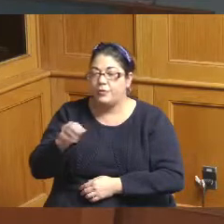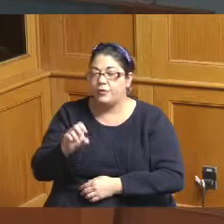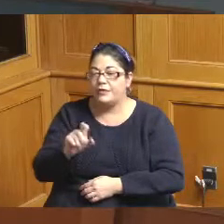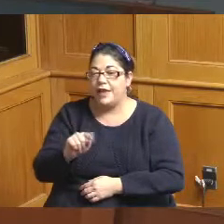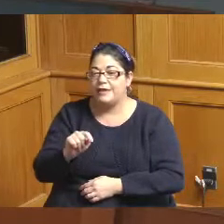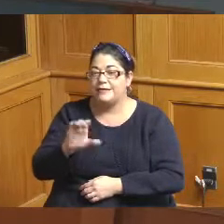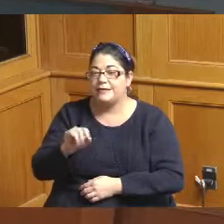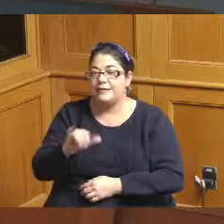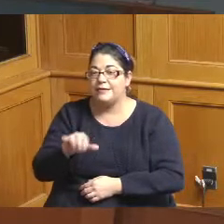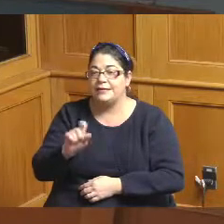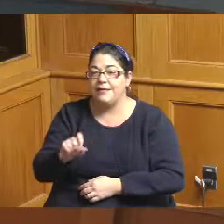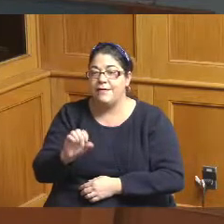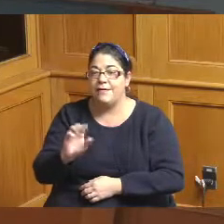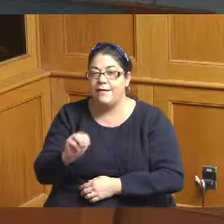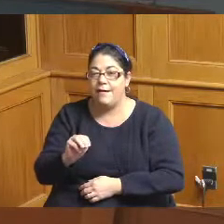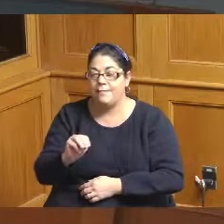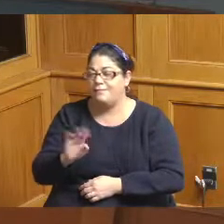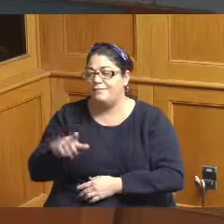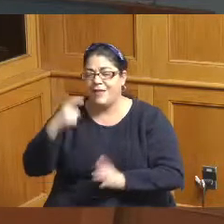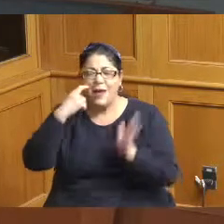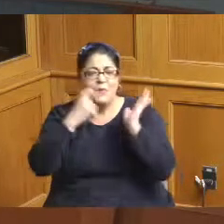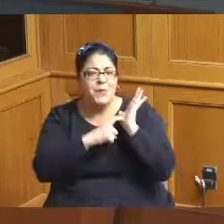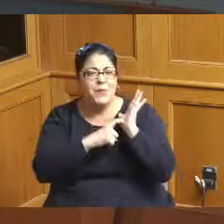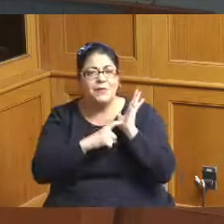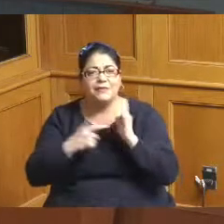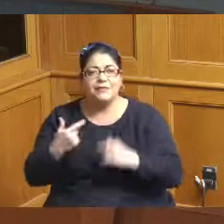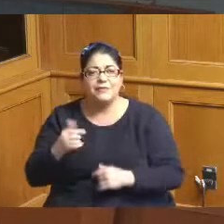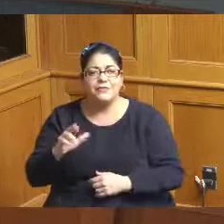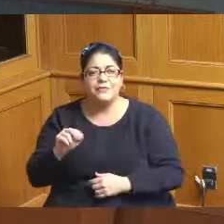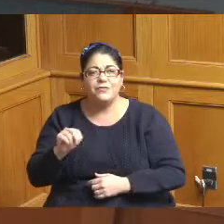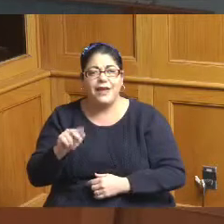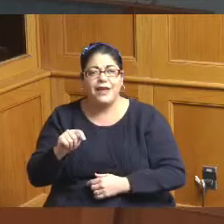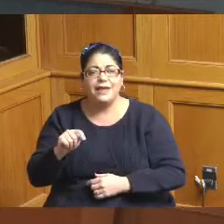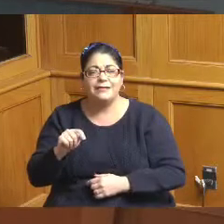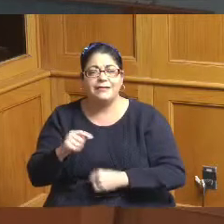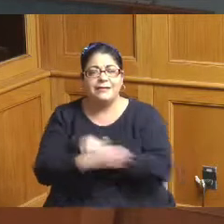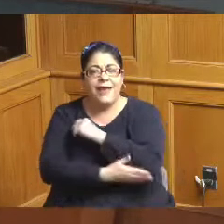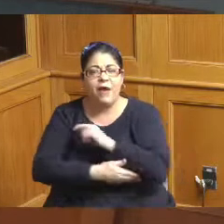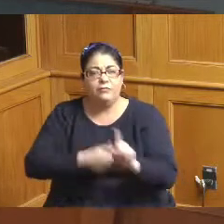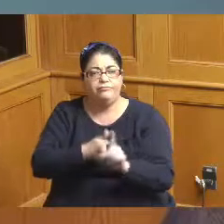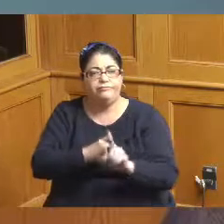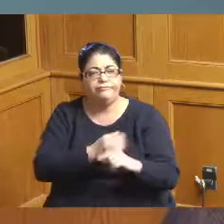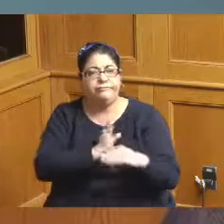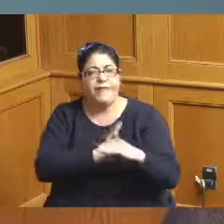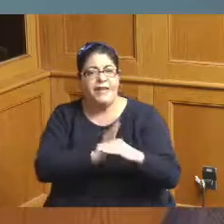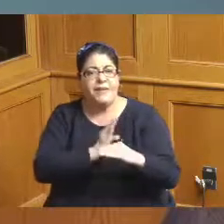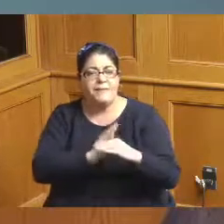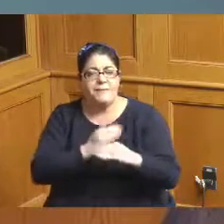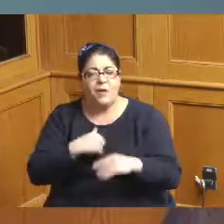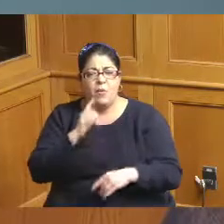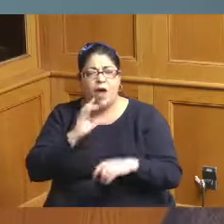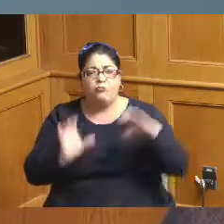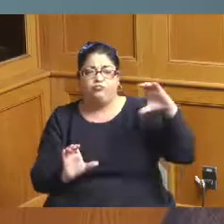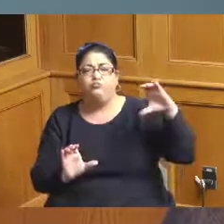much I noticed that grant county is medium on the community levels any assumptions no and ironically